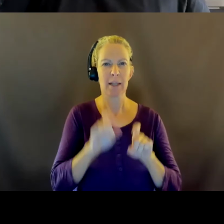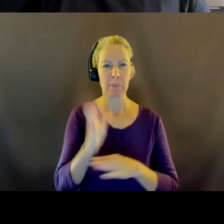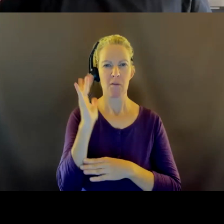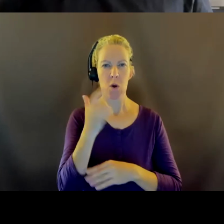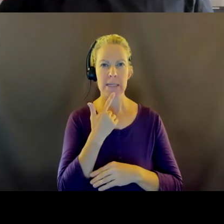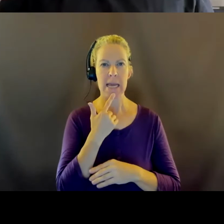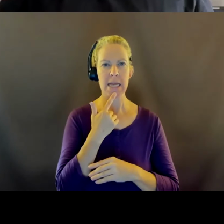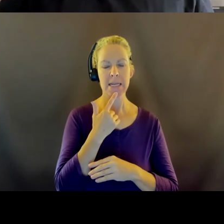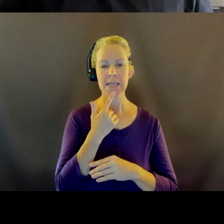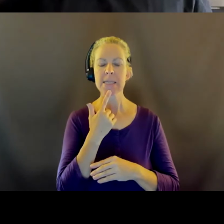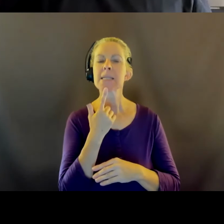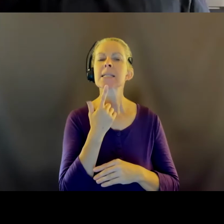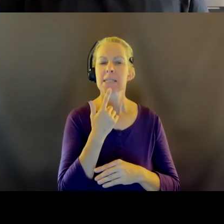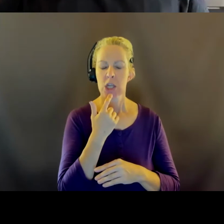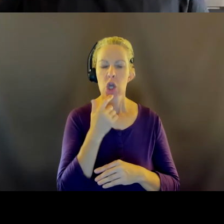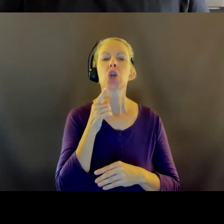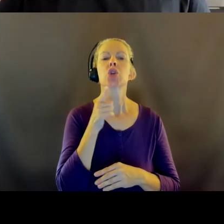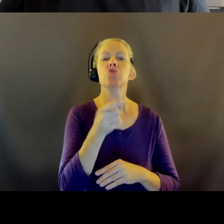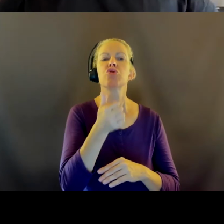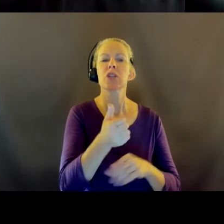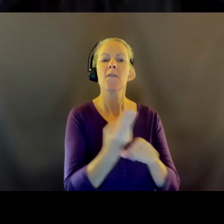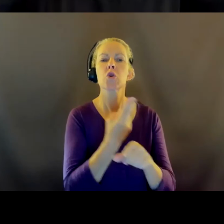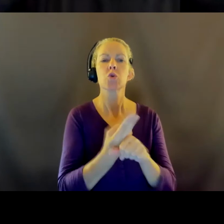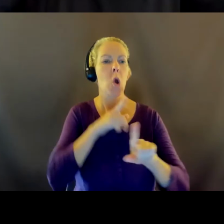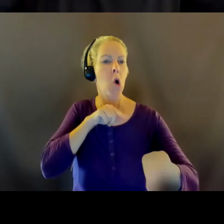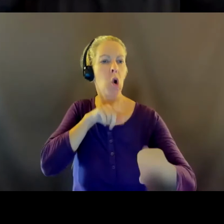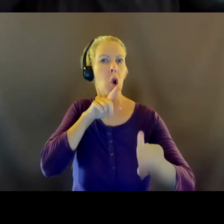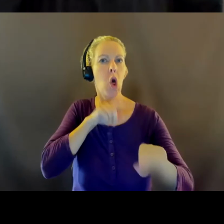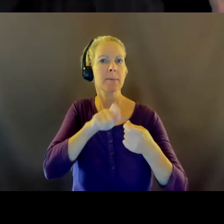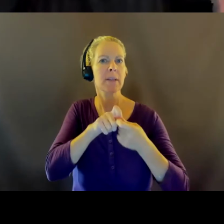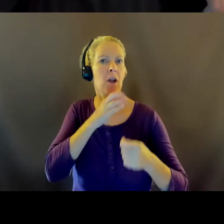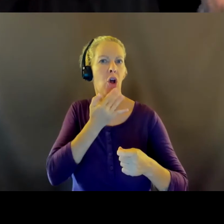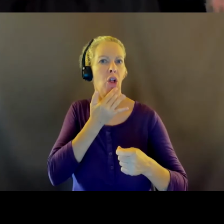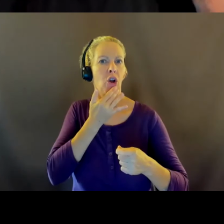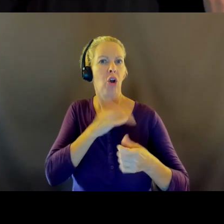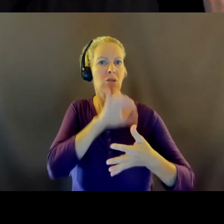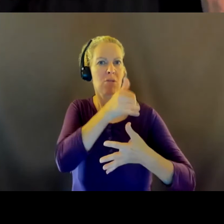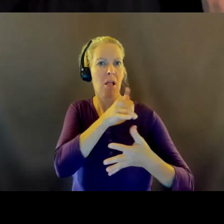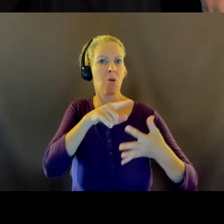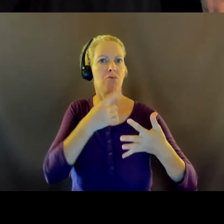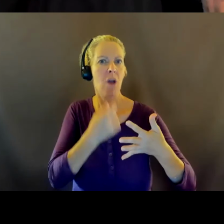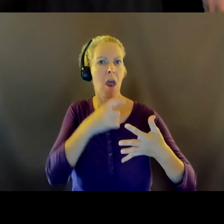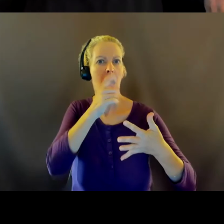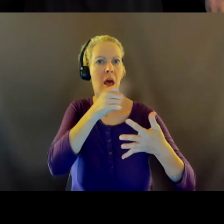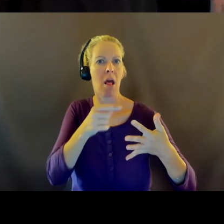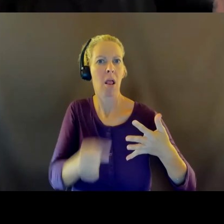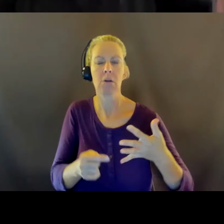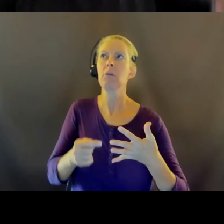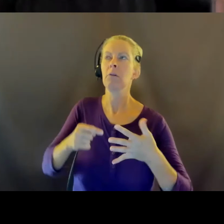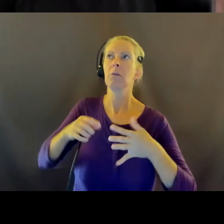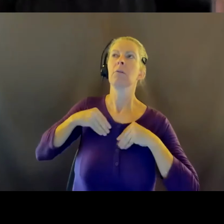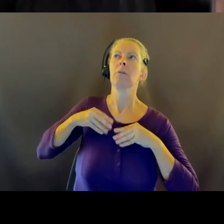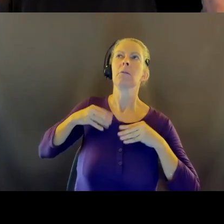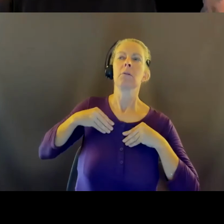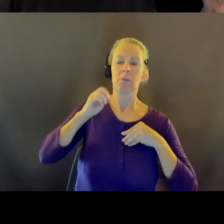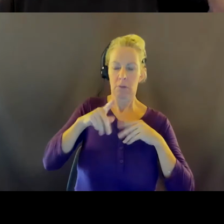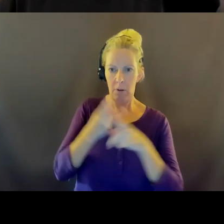"identify every province with a color of your choosing.